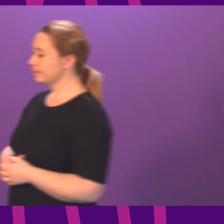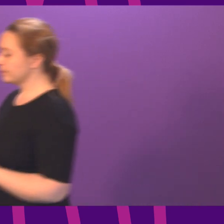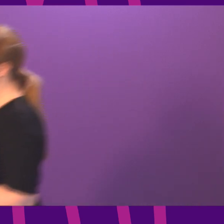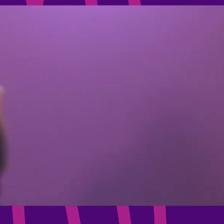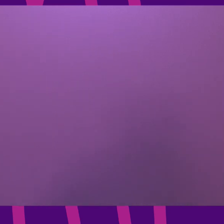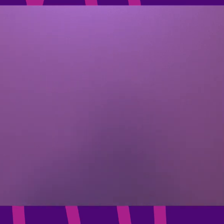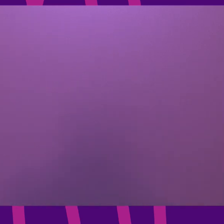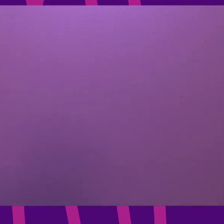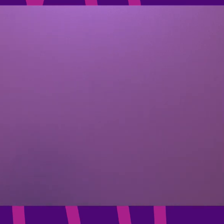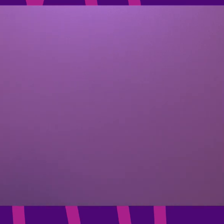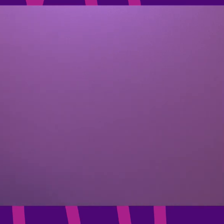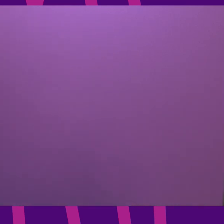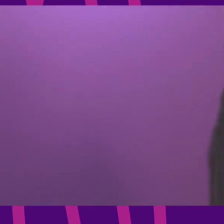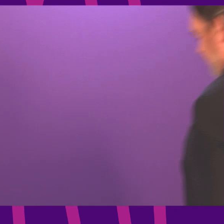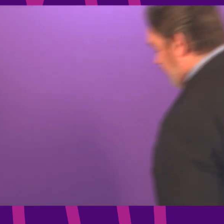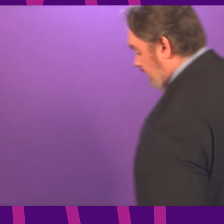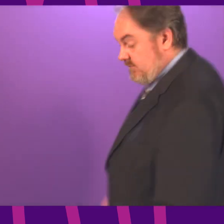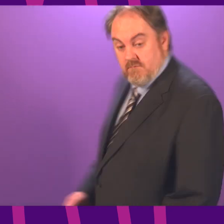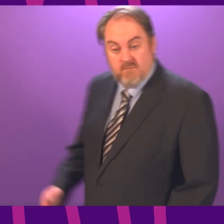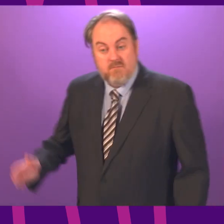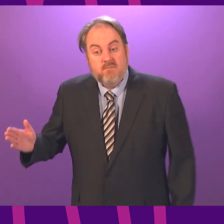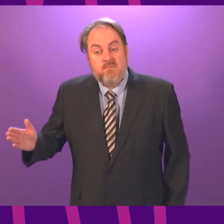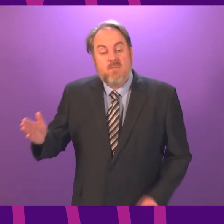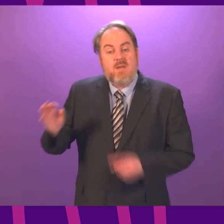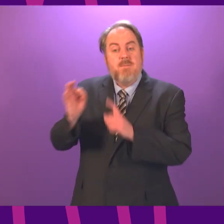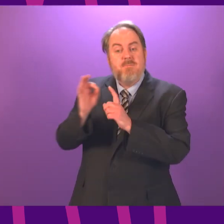Patrick Harvie: The First Minister does not need to wait until